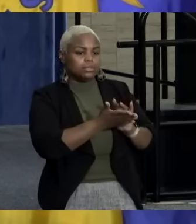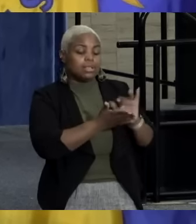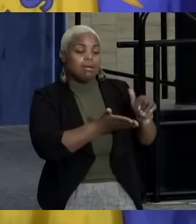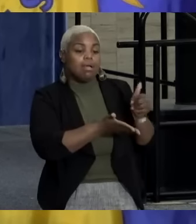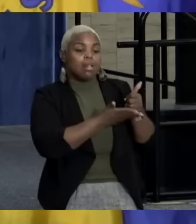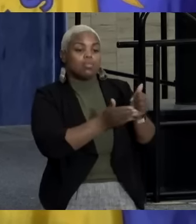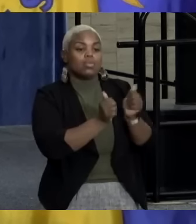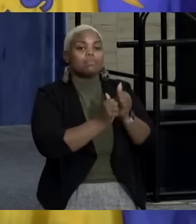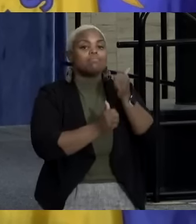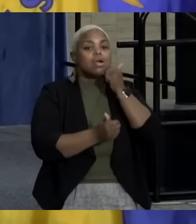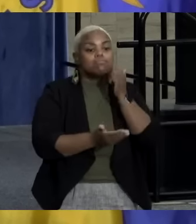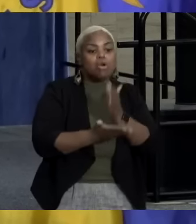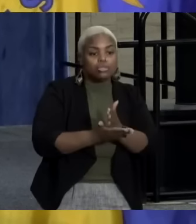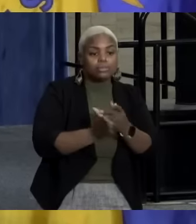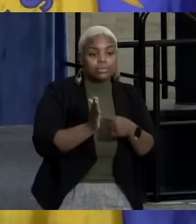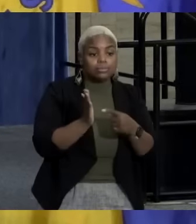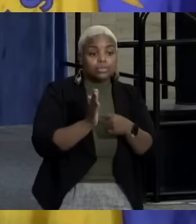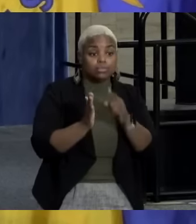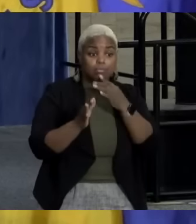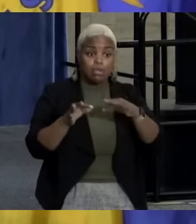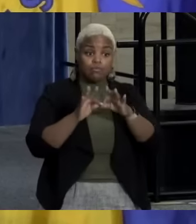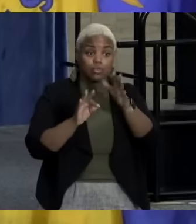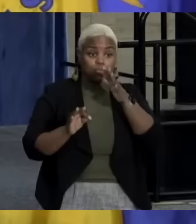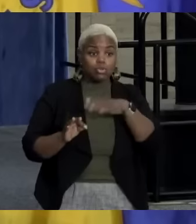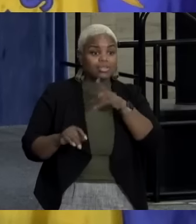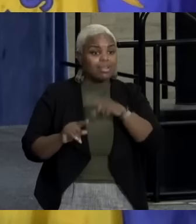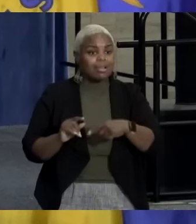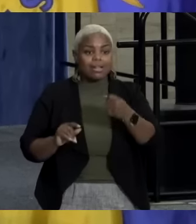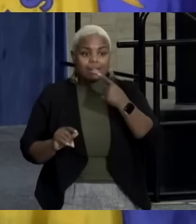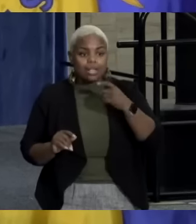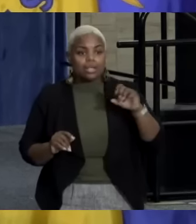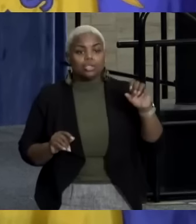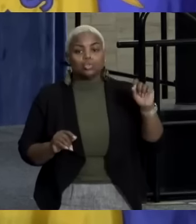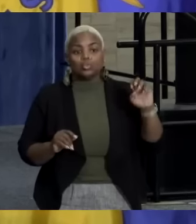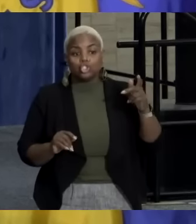And that's important for women who can't take estrogen because there are contraindications.